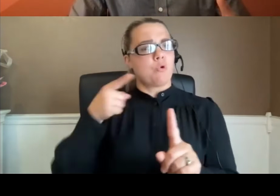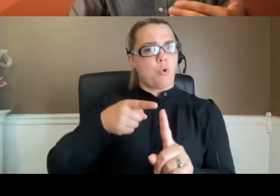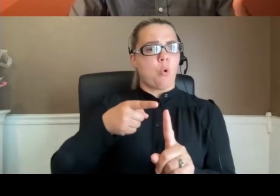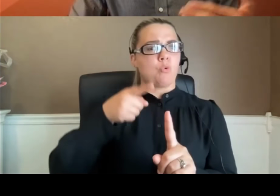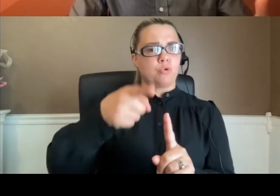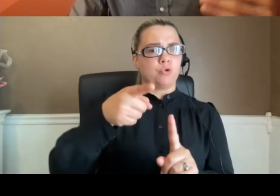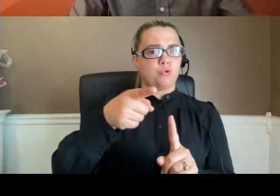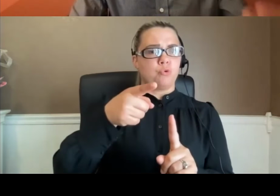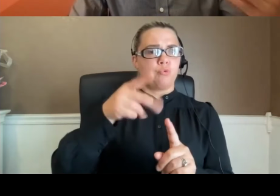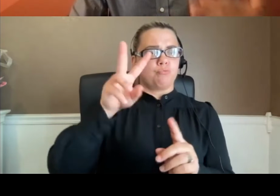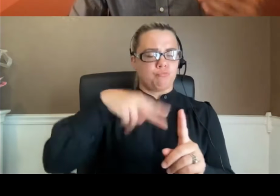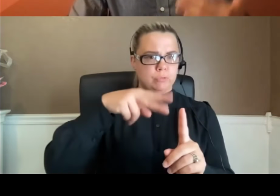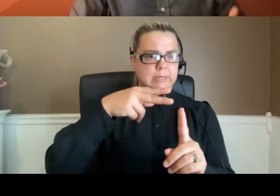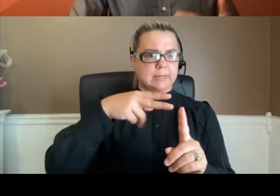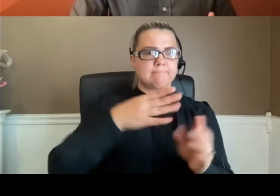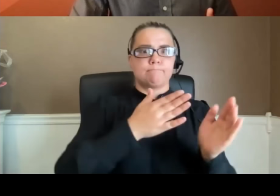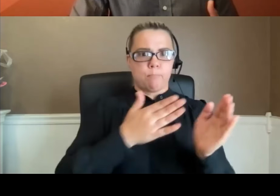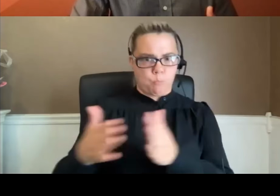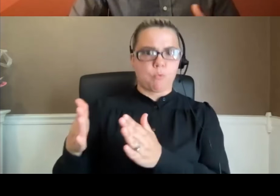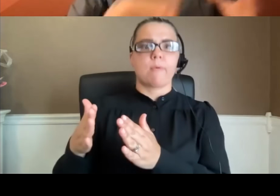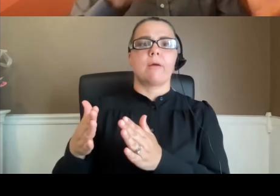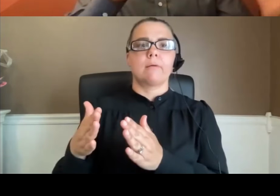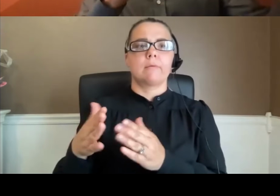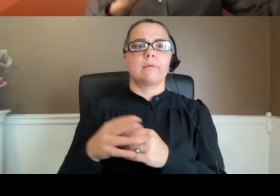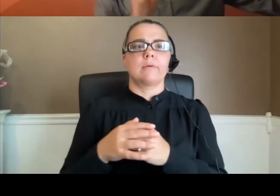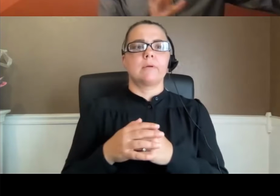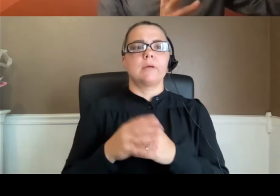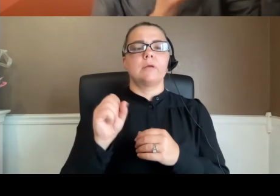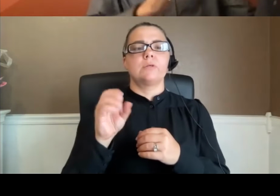of job creation are at the top, the lowest are at the bottom, right? So we give an overall